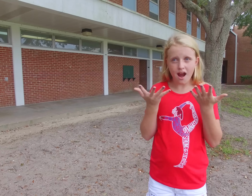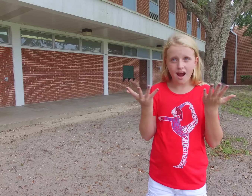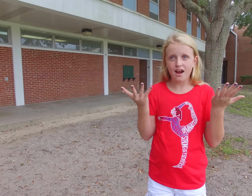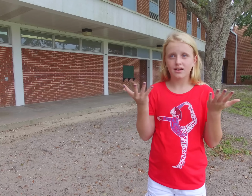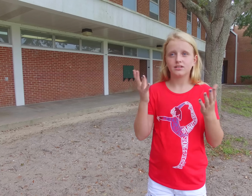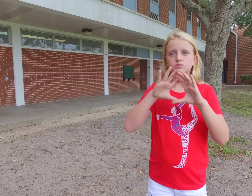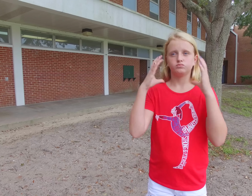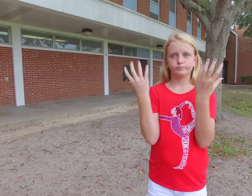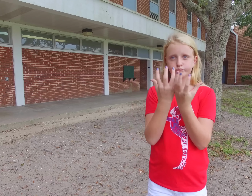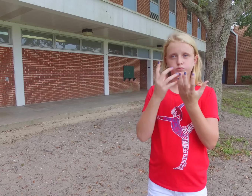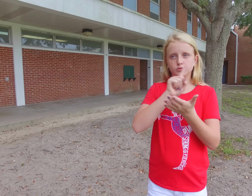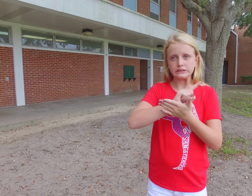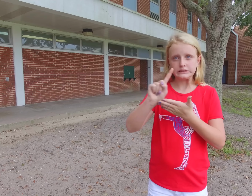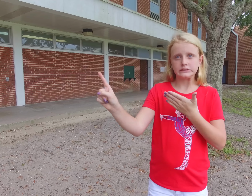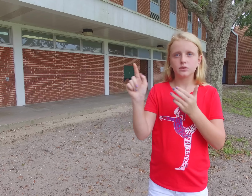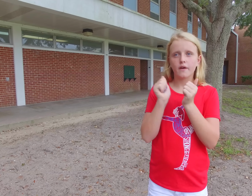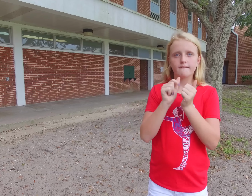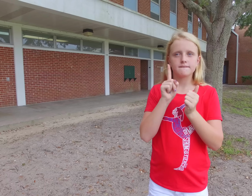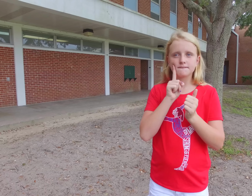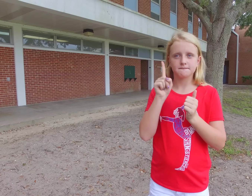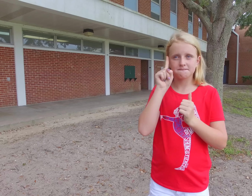This week is International Week of the Deaf.